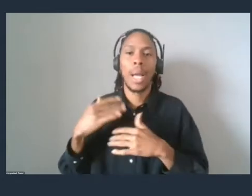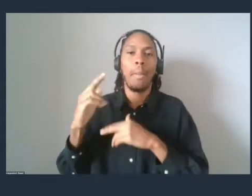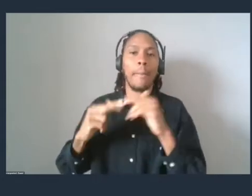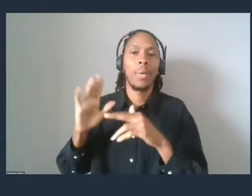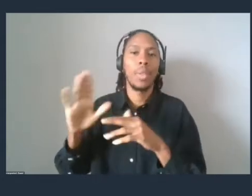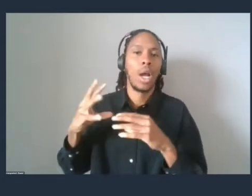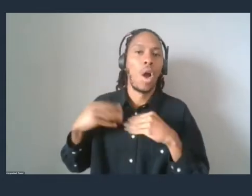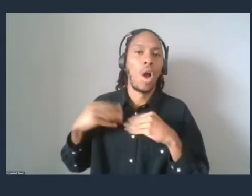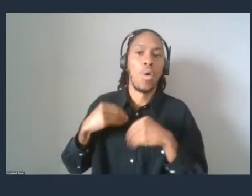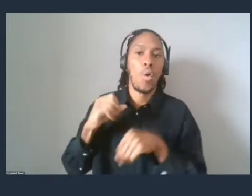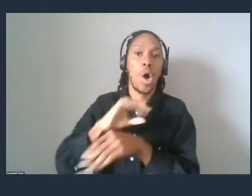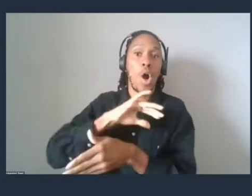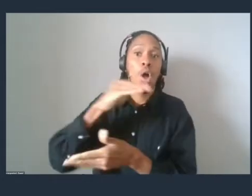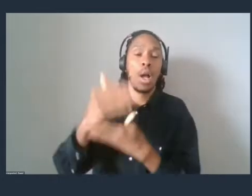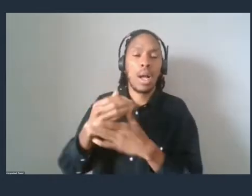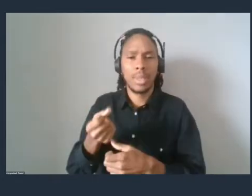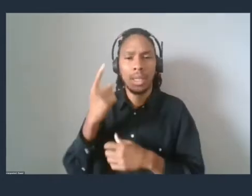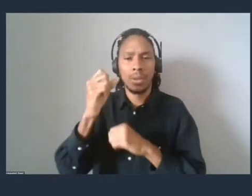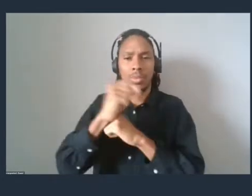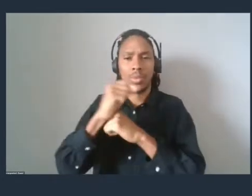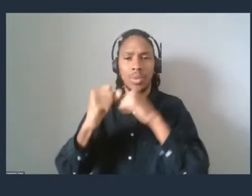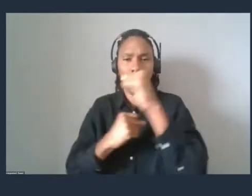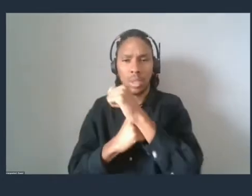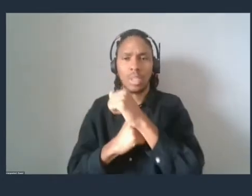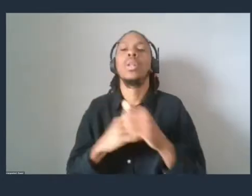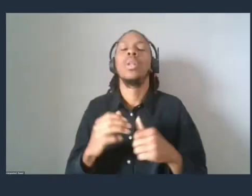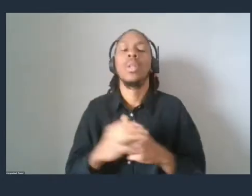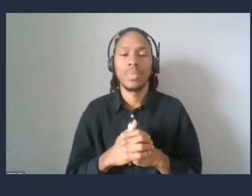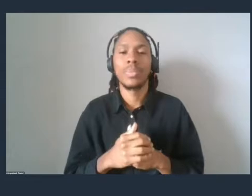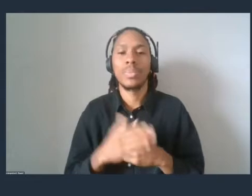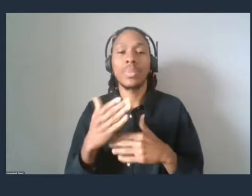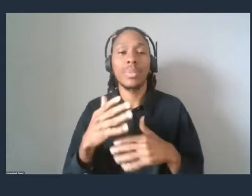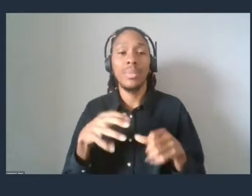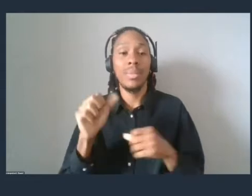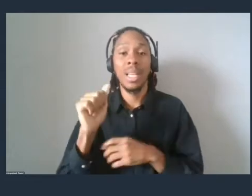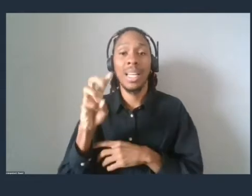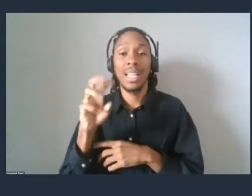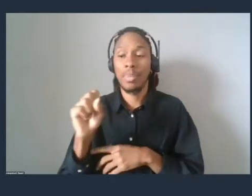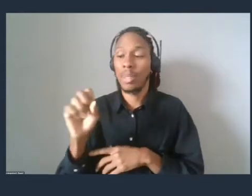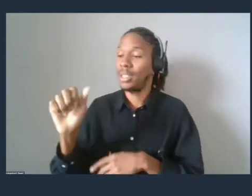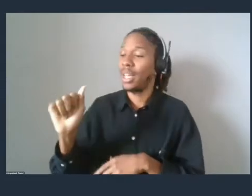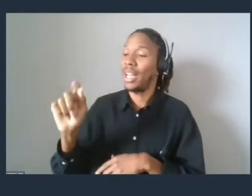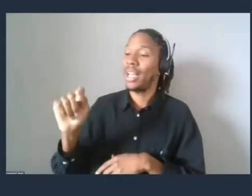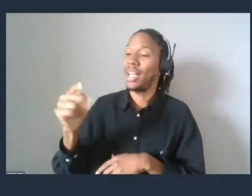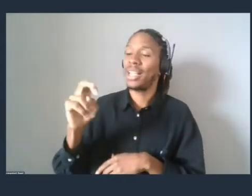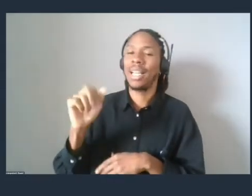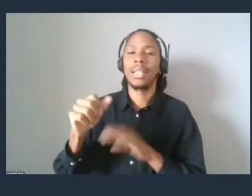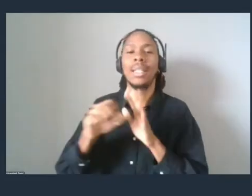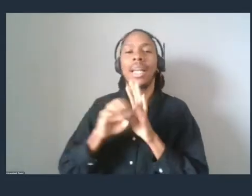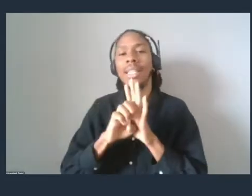understand the structure, ingest it, might even, to take AWS Athena as an example, let you perform queries,